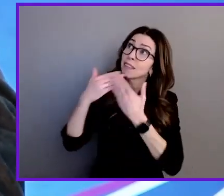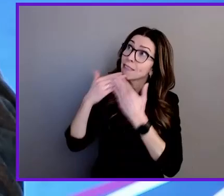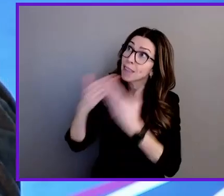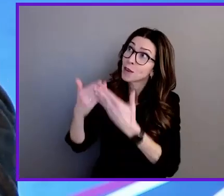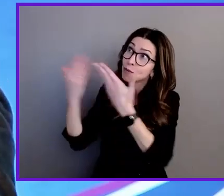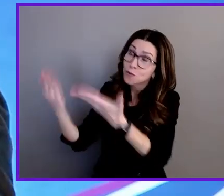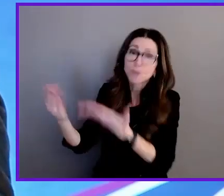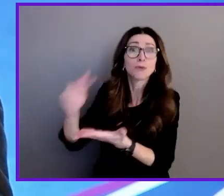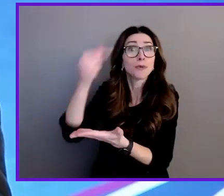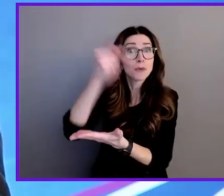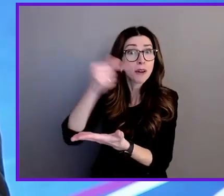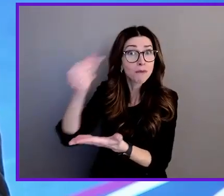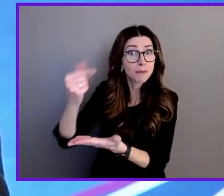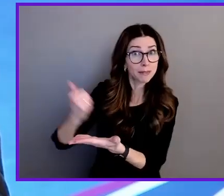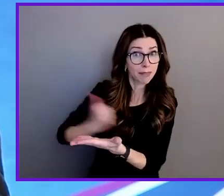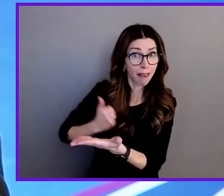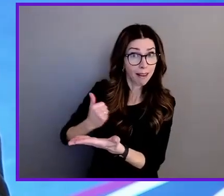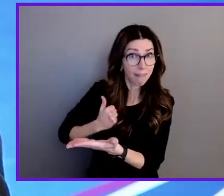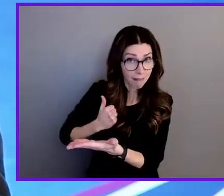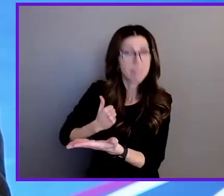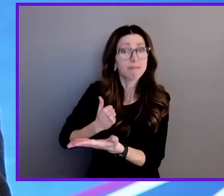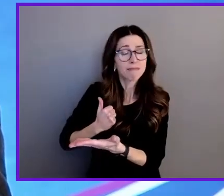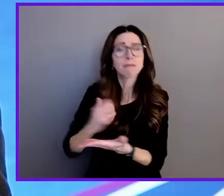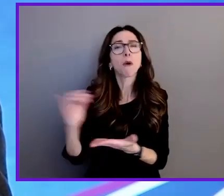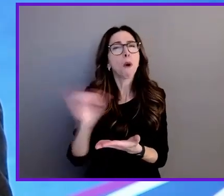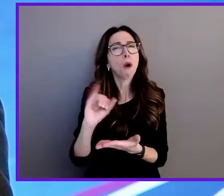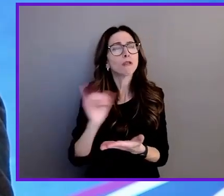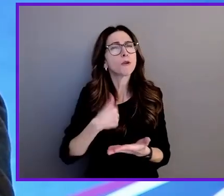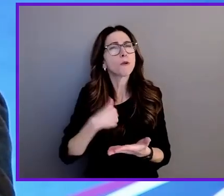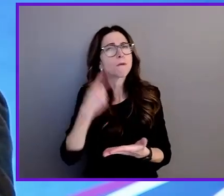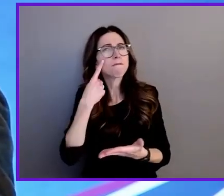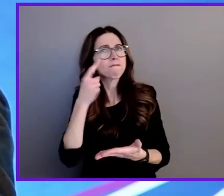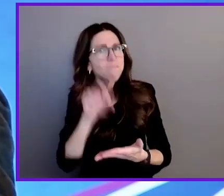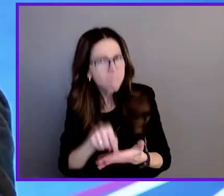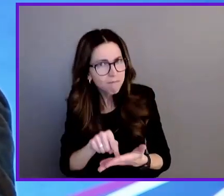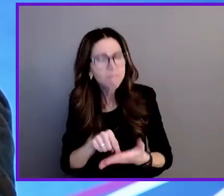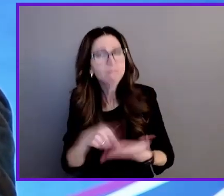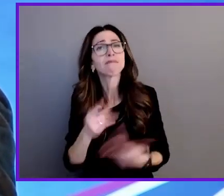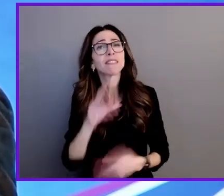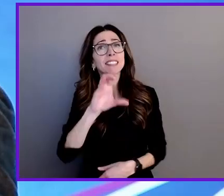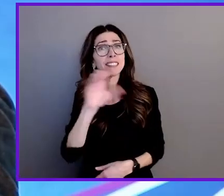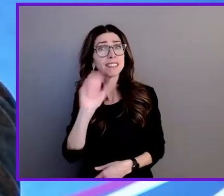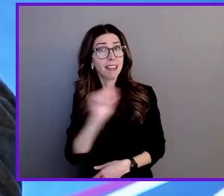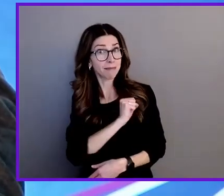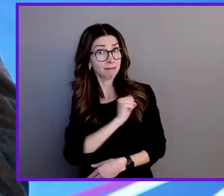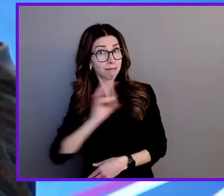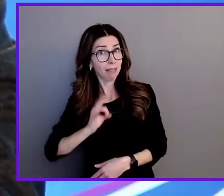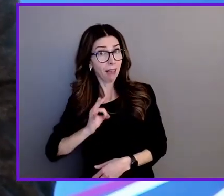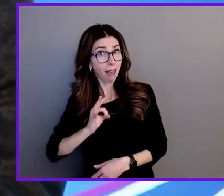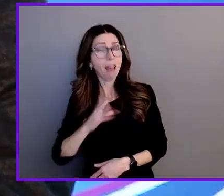I’d also like to acknowledge the Council’s staff and its executive management team.